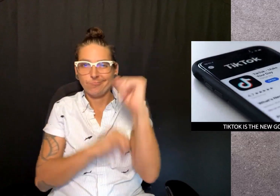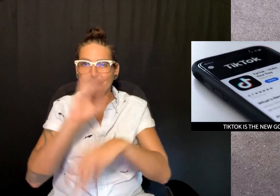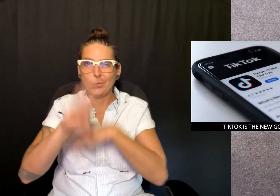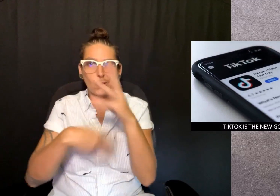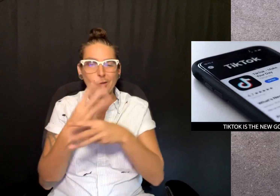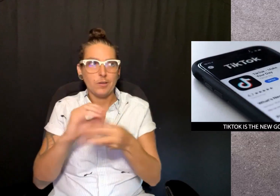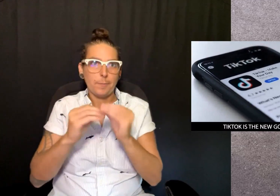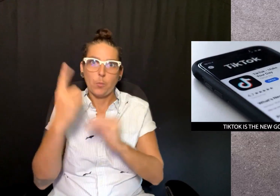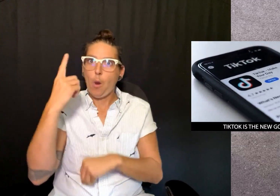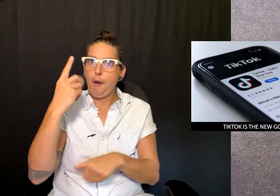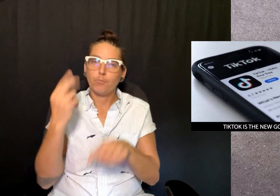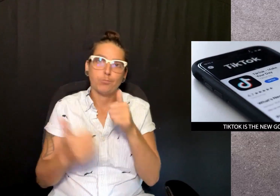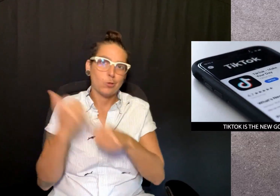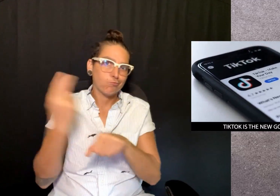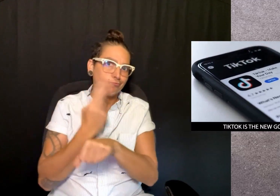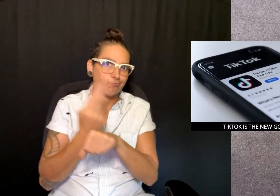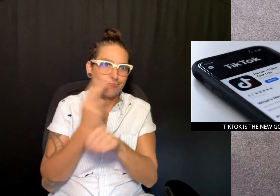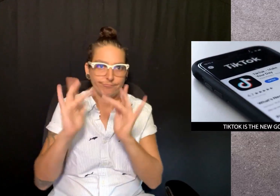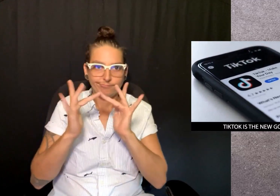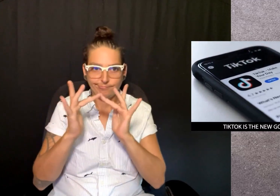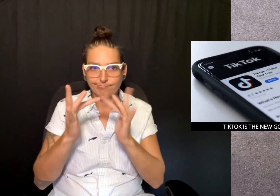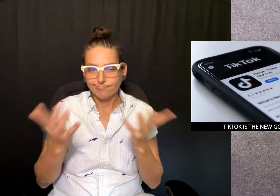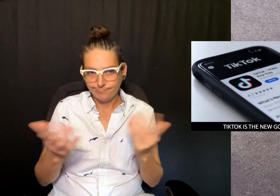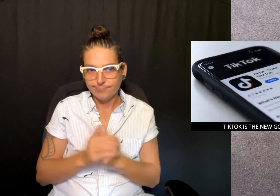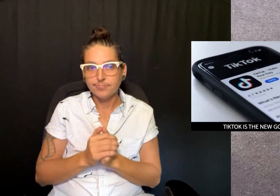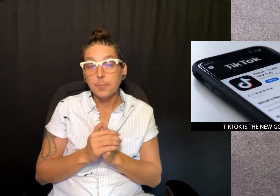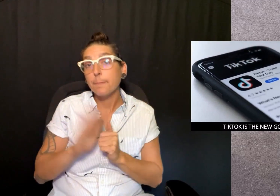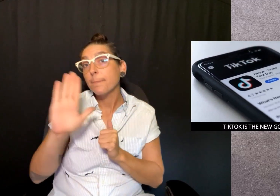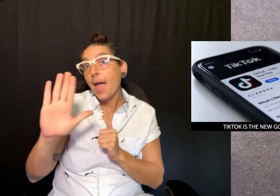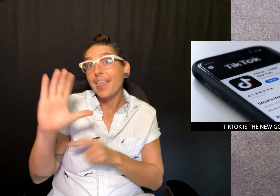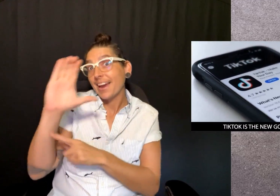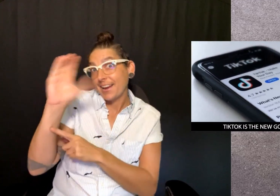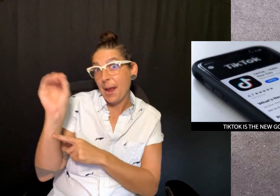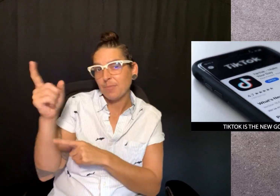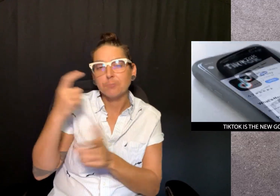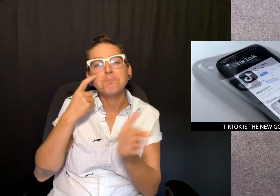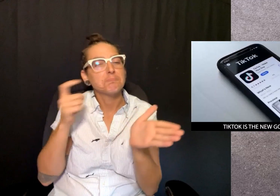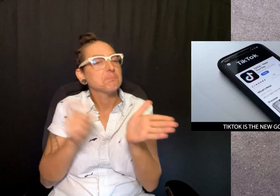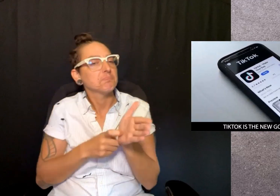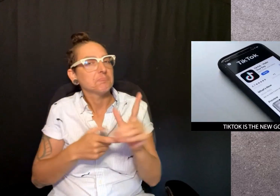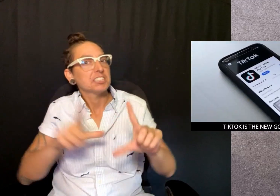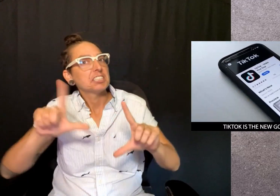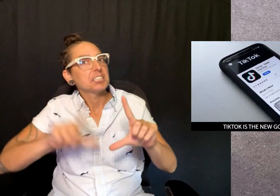remains the world's most used search engine but the company does acknowledge TikTok appeals